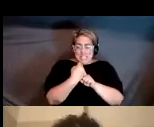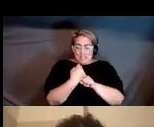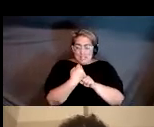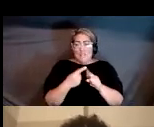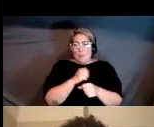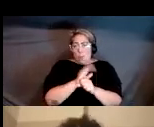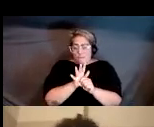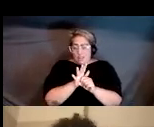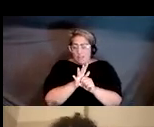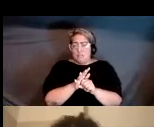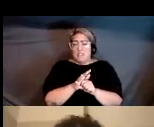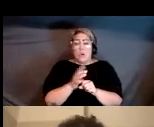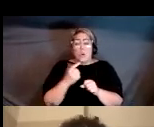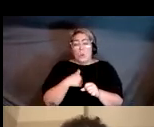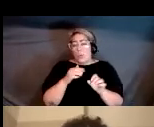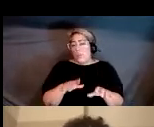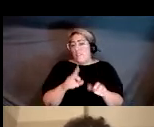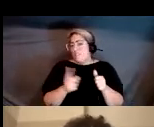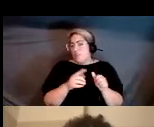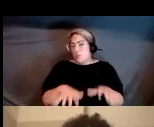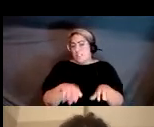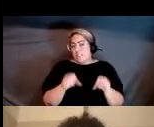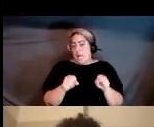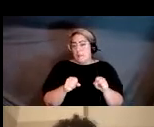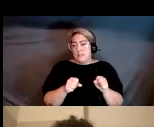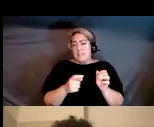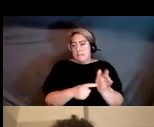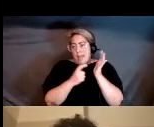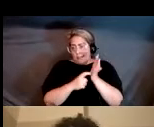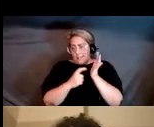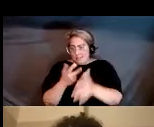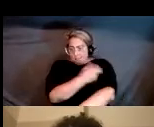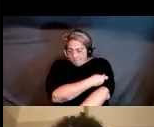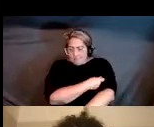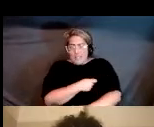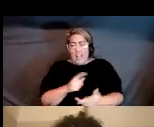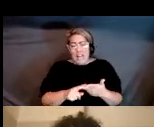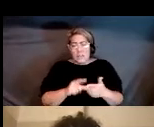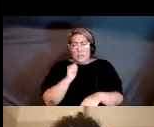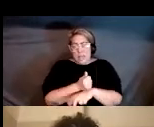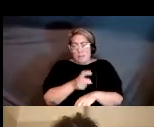Galatians. It is well-known that the New York Department of Health is one of the strictest